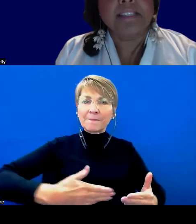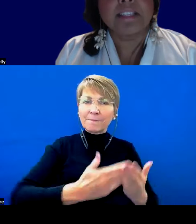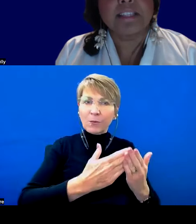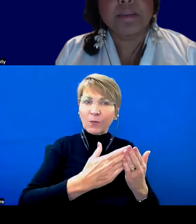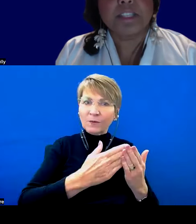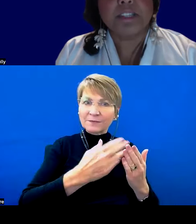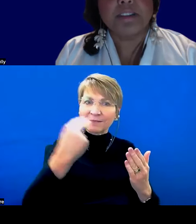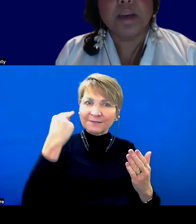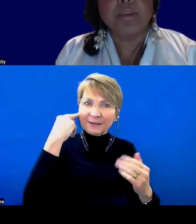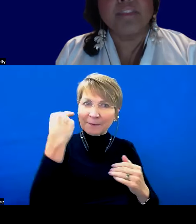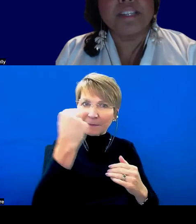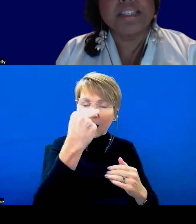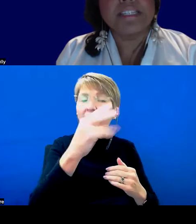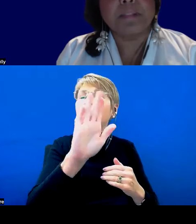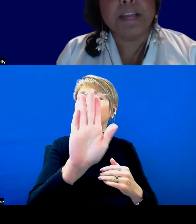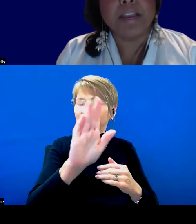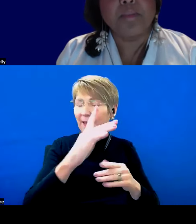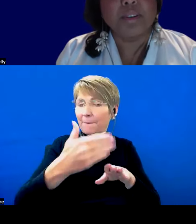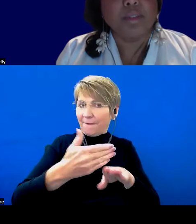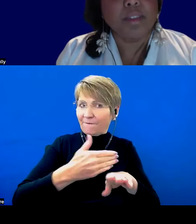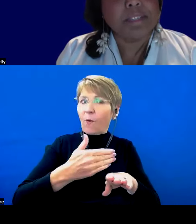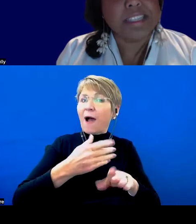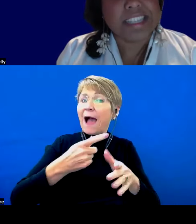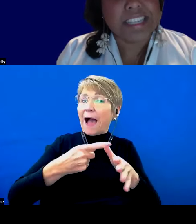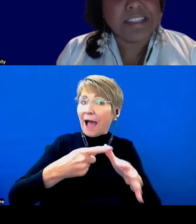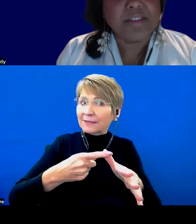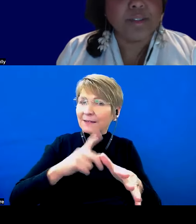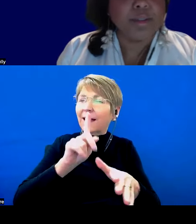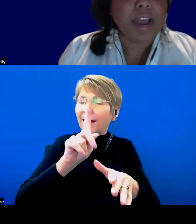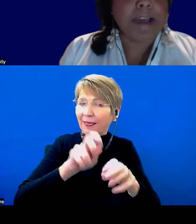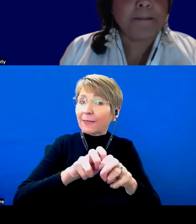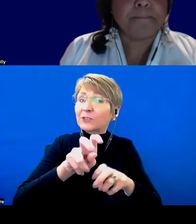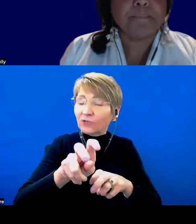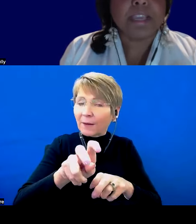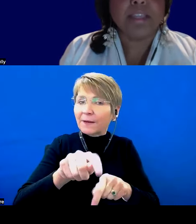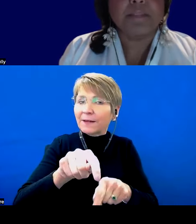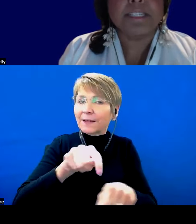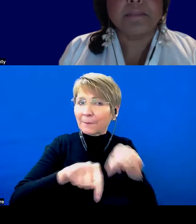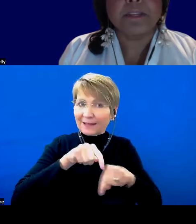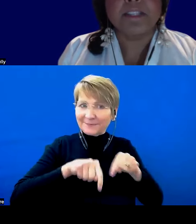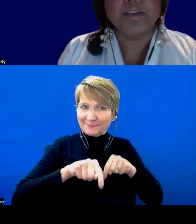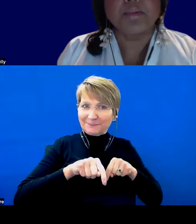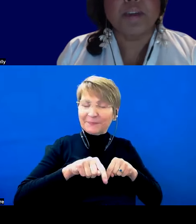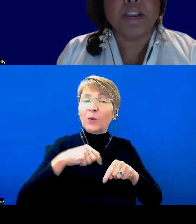this question i will first explain what an orthoptist is for the participants who are not